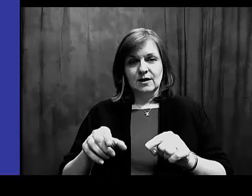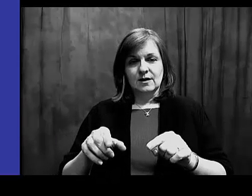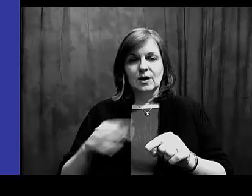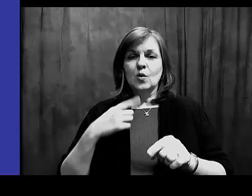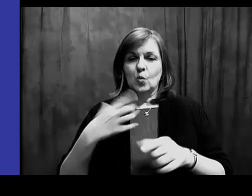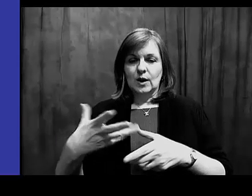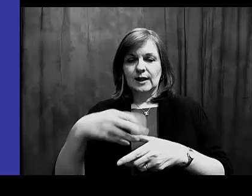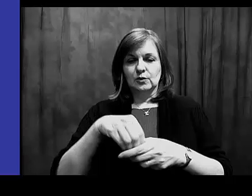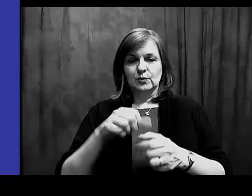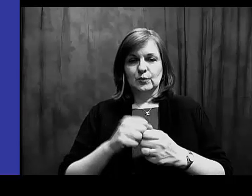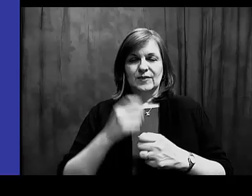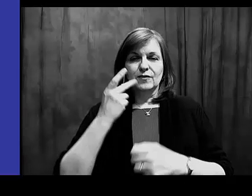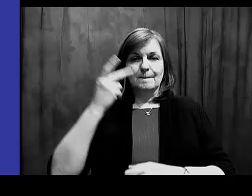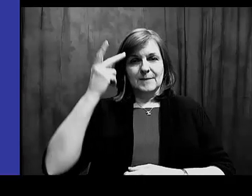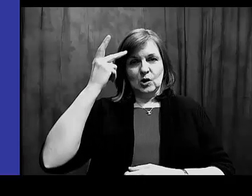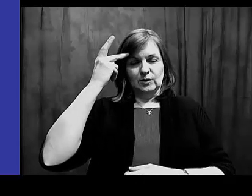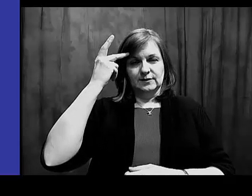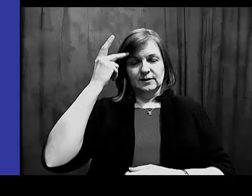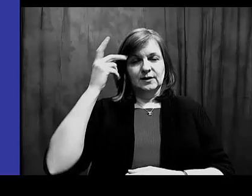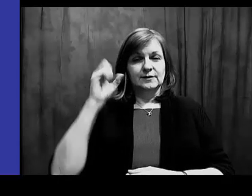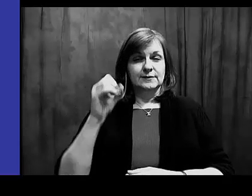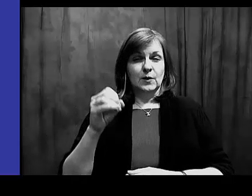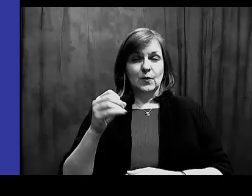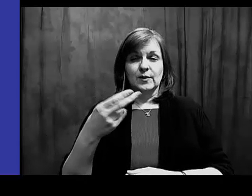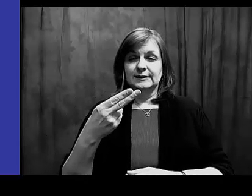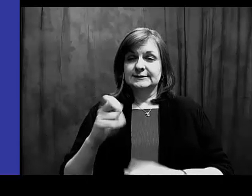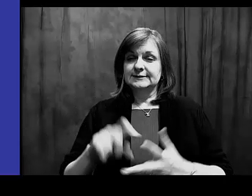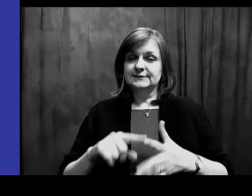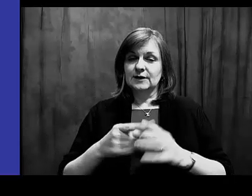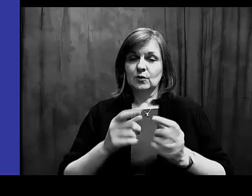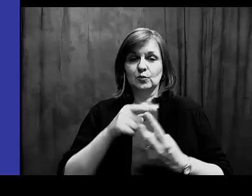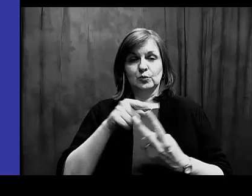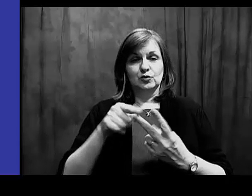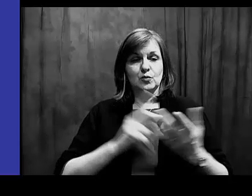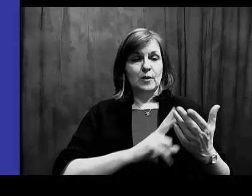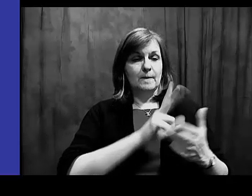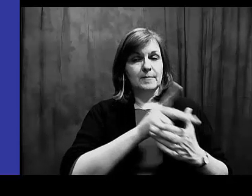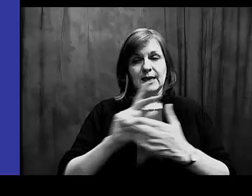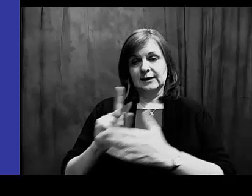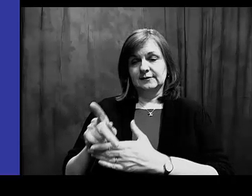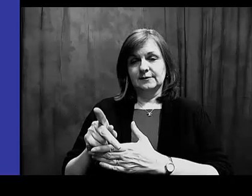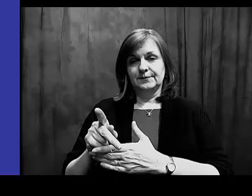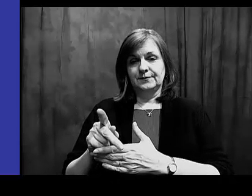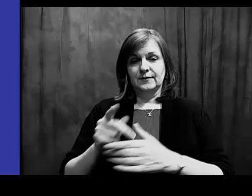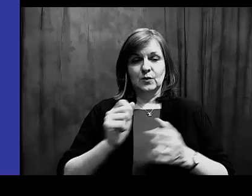interested in were including in the parental generation so he started with two plants